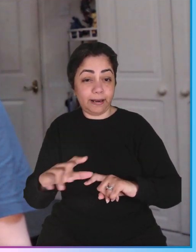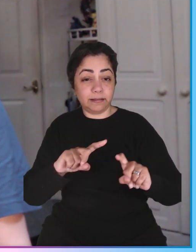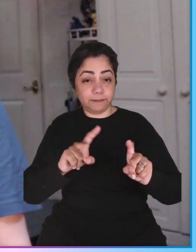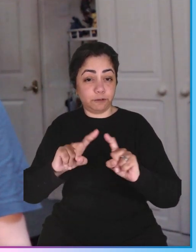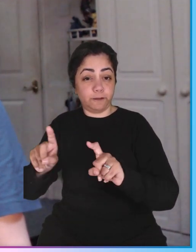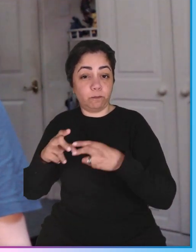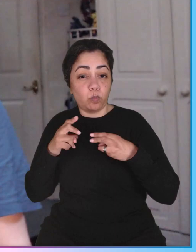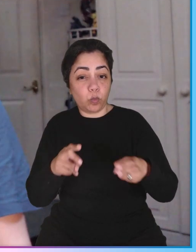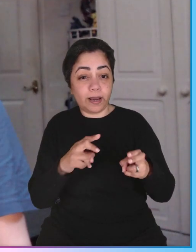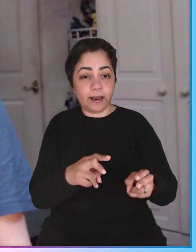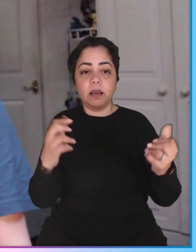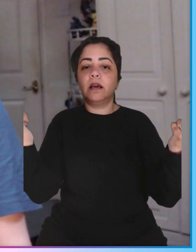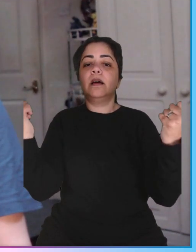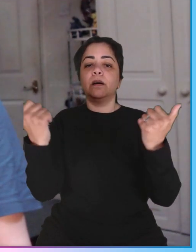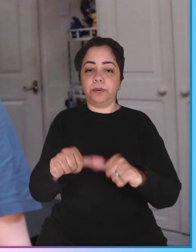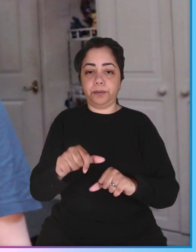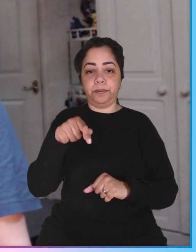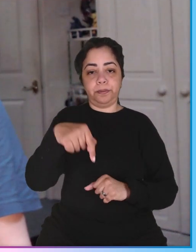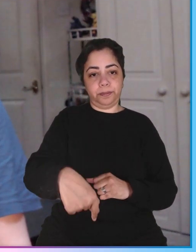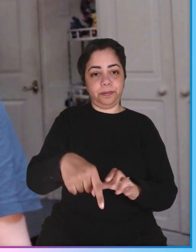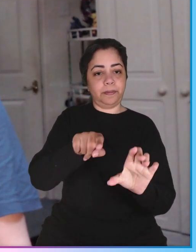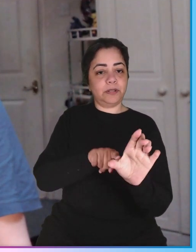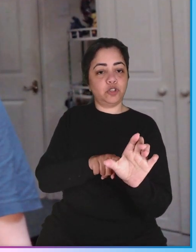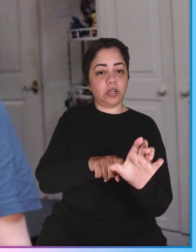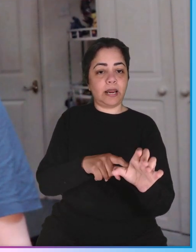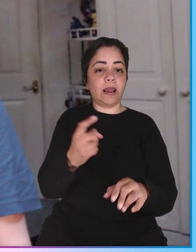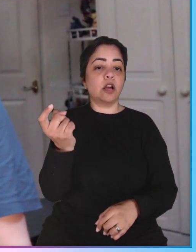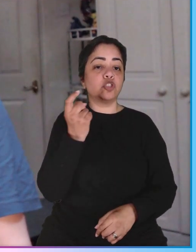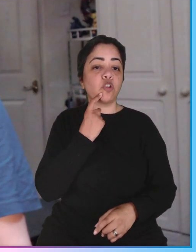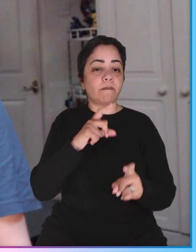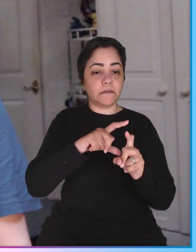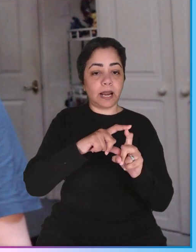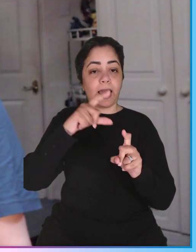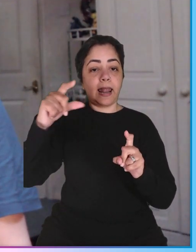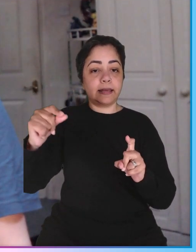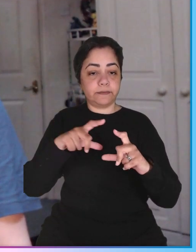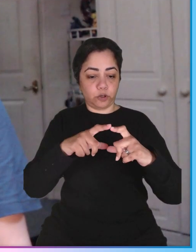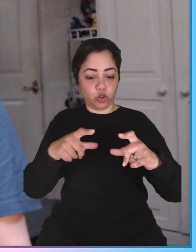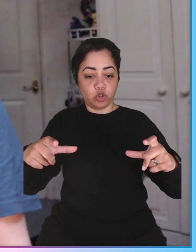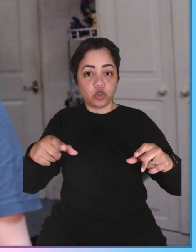which is always a fantastic thing to see when it’s executed as well as this game does it.